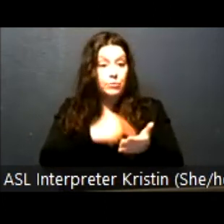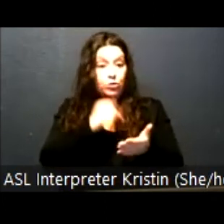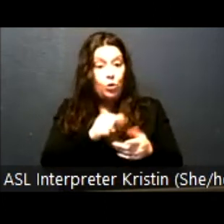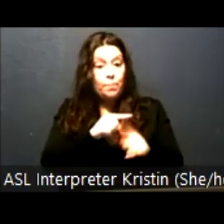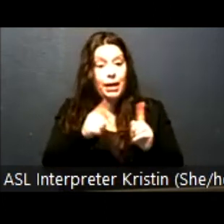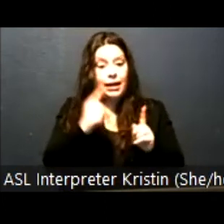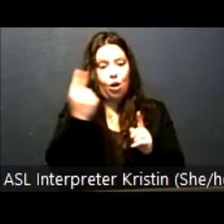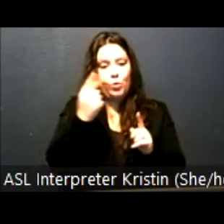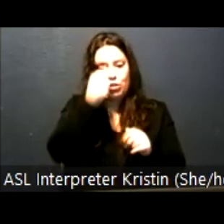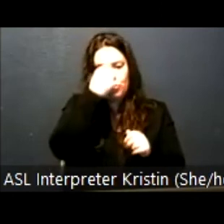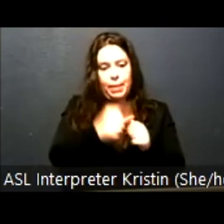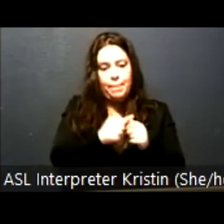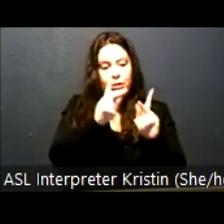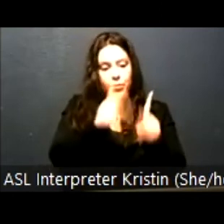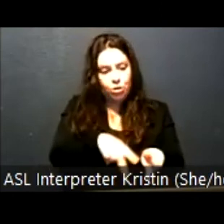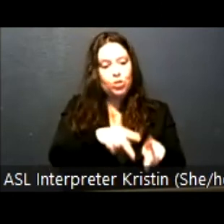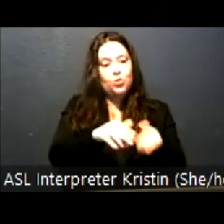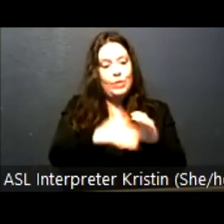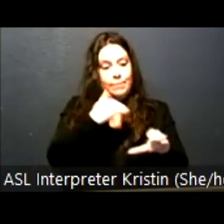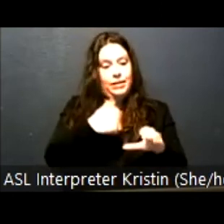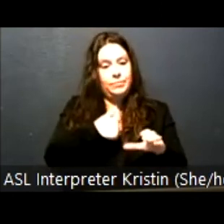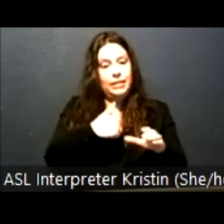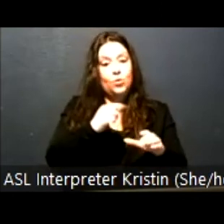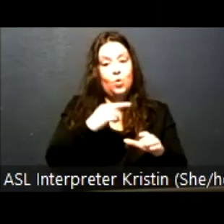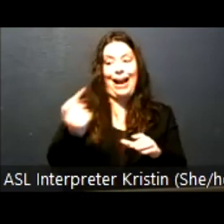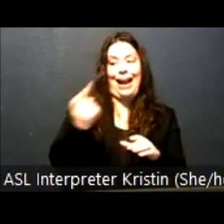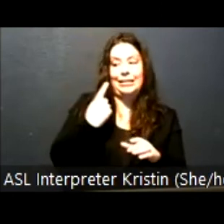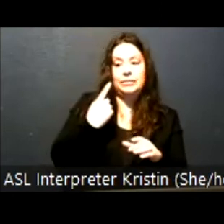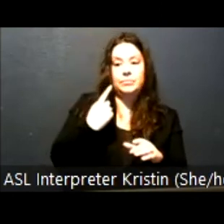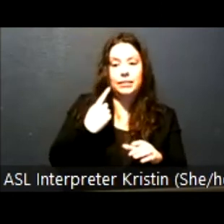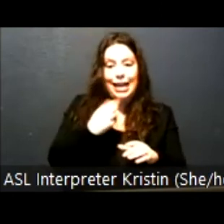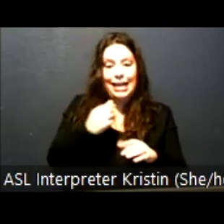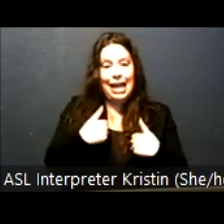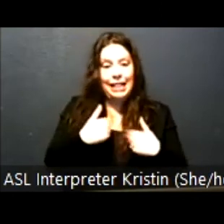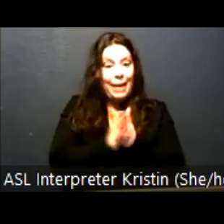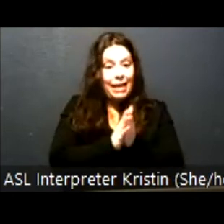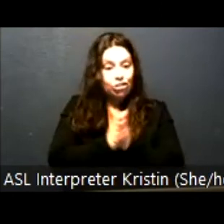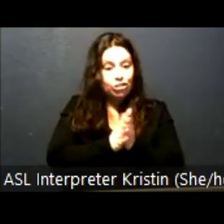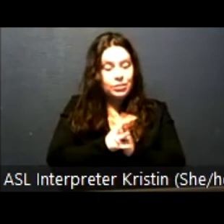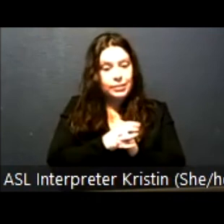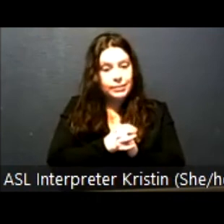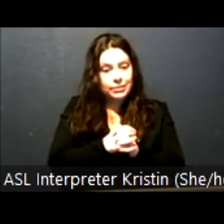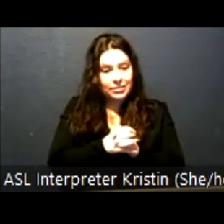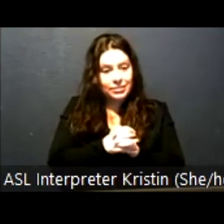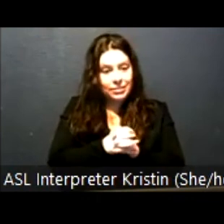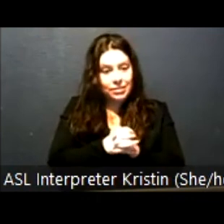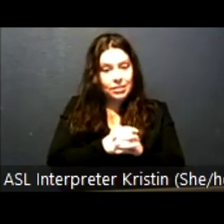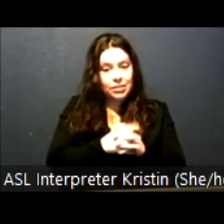emailed me and you know or, or asked me and had this passion so um I think that's the first step.